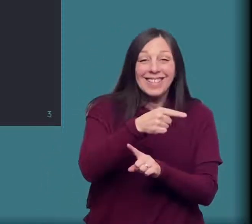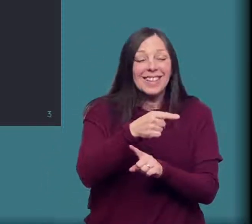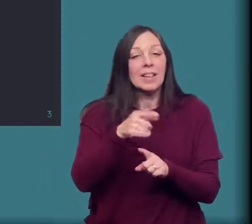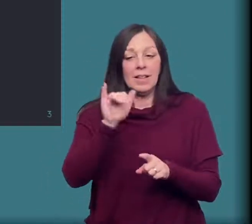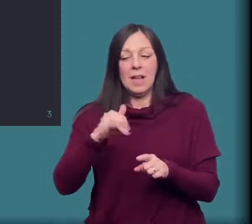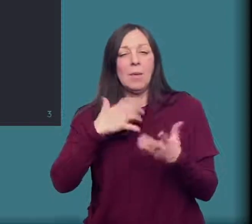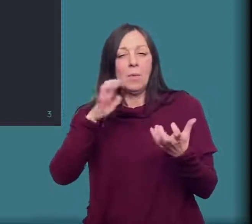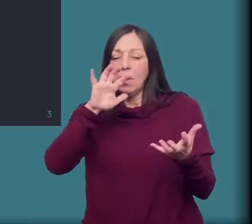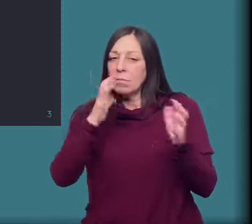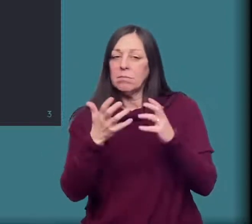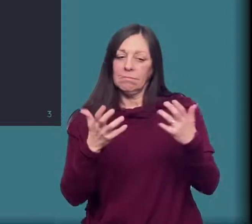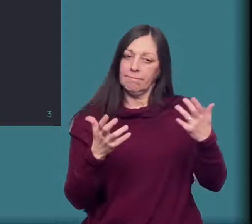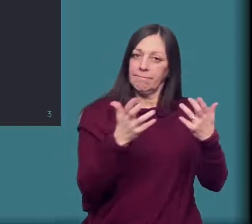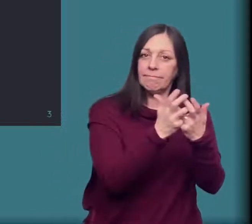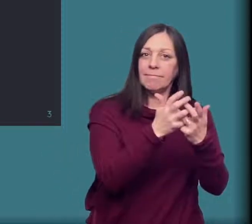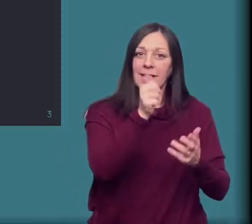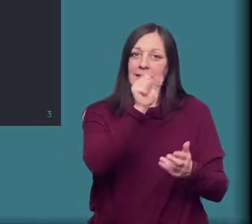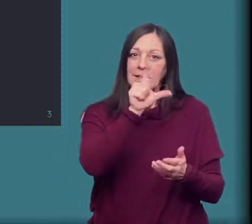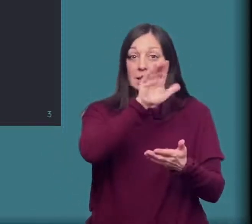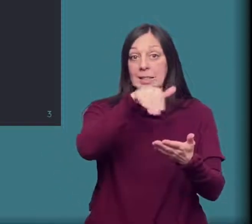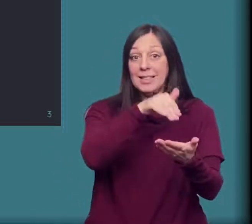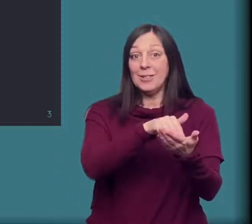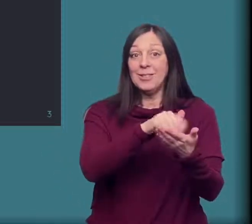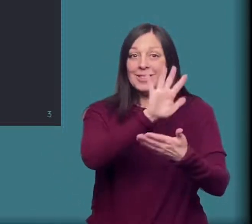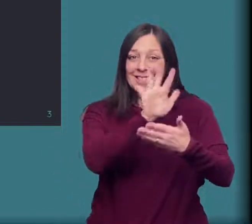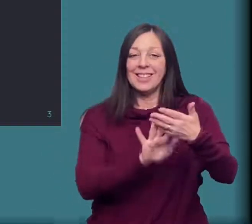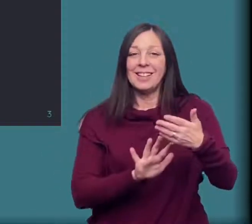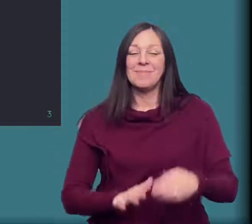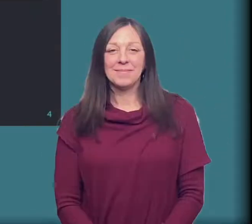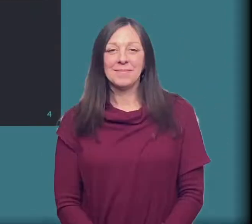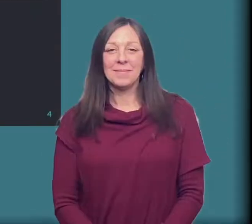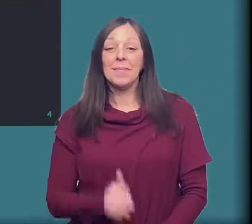for and in ASL without any reliance on written language.